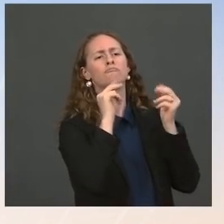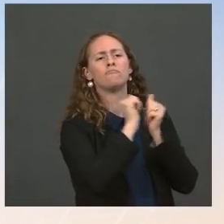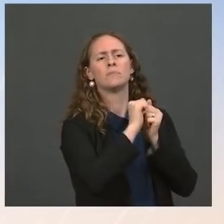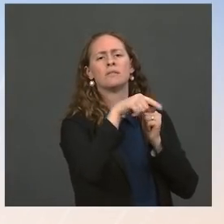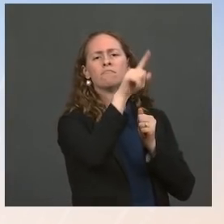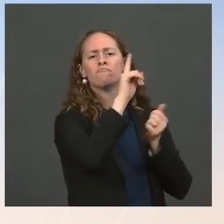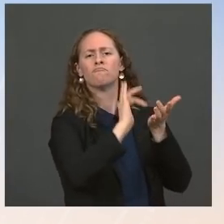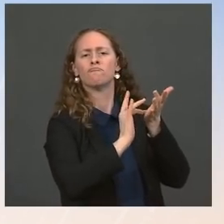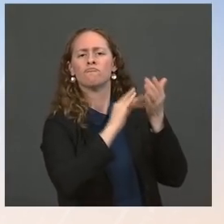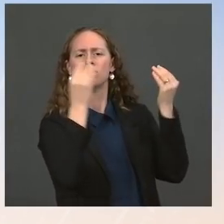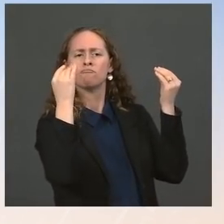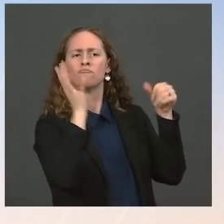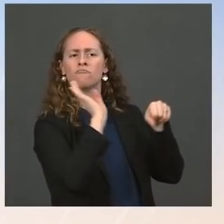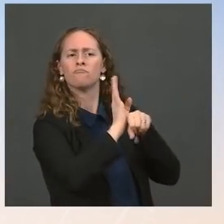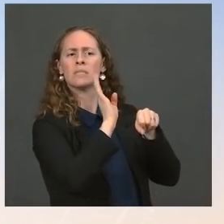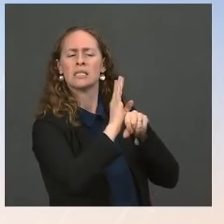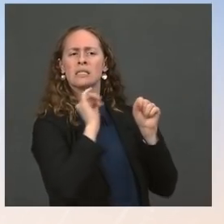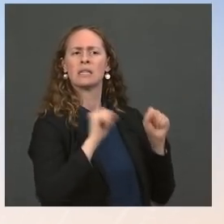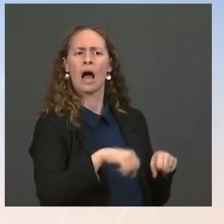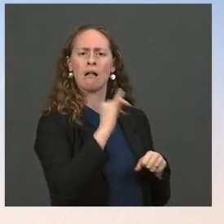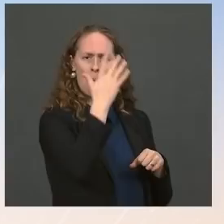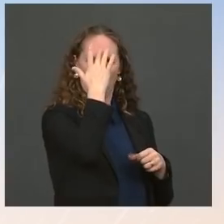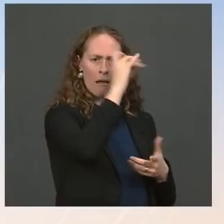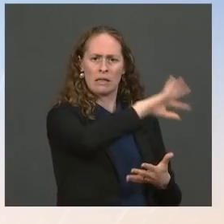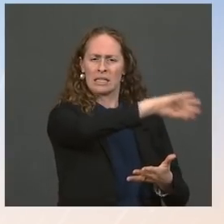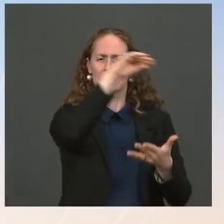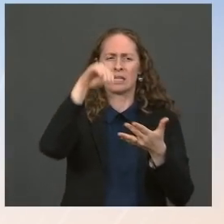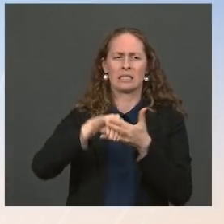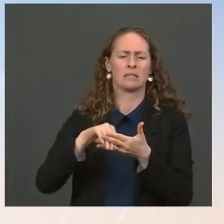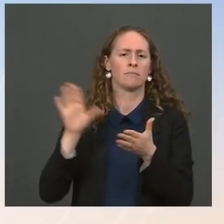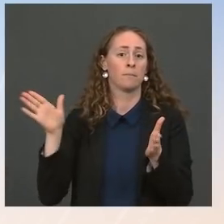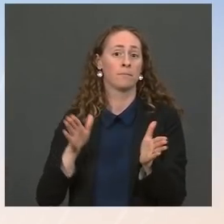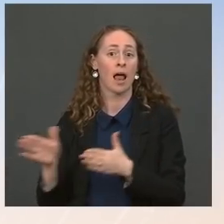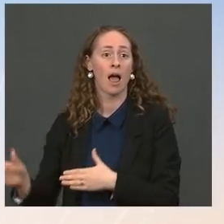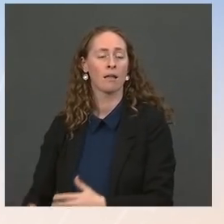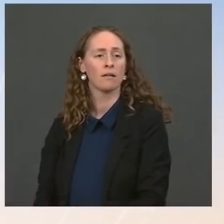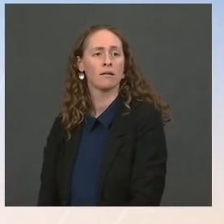but I'll let her speak to her position -- The Press: But has she been in direct contact with the White House on this? Is that accurate? Ms. Psaki: We have -- of course.